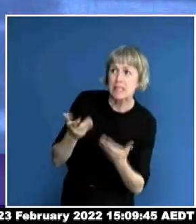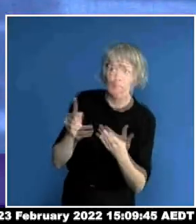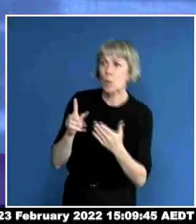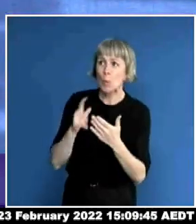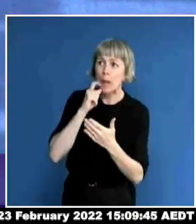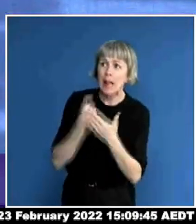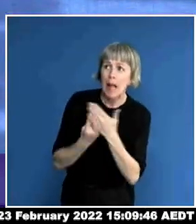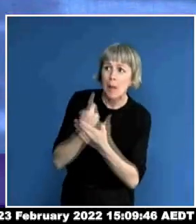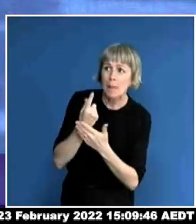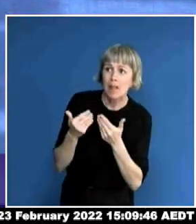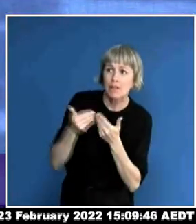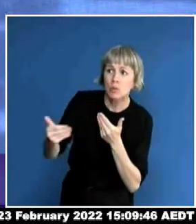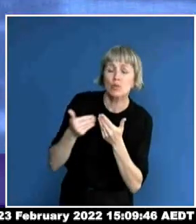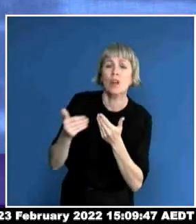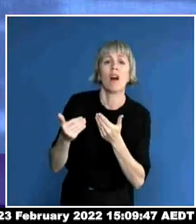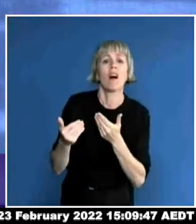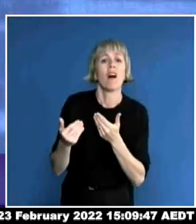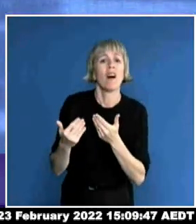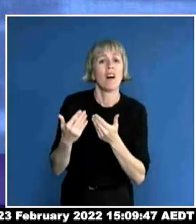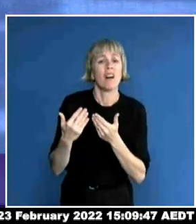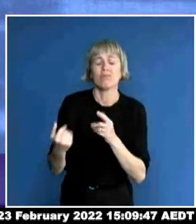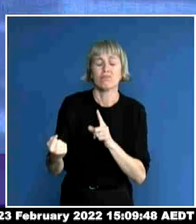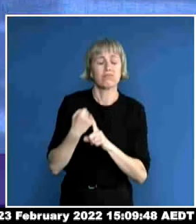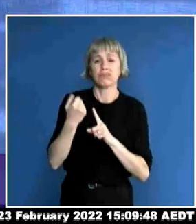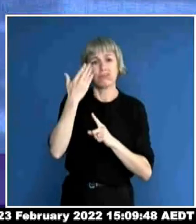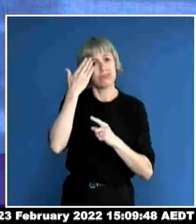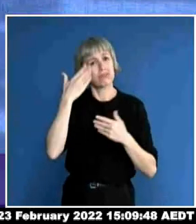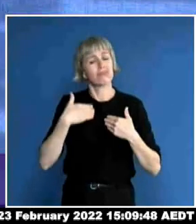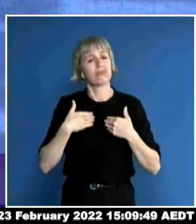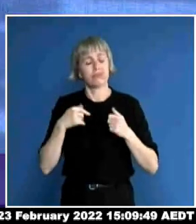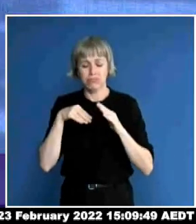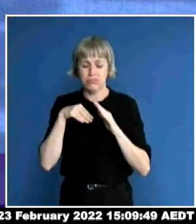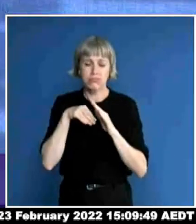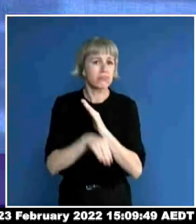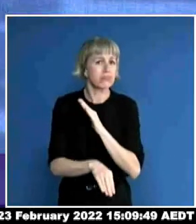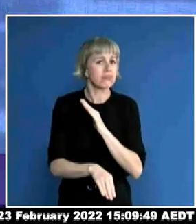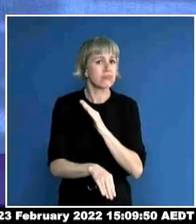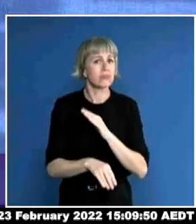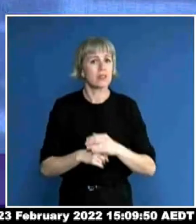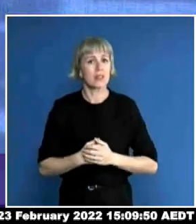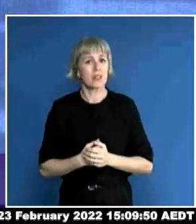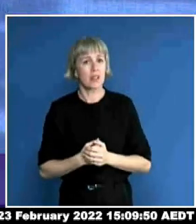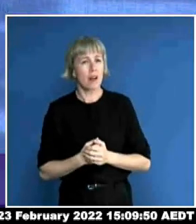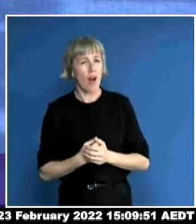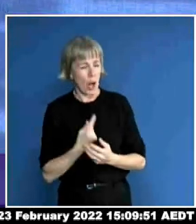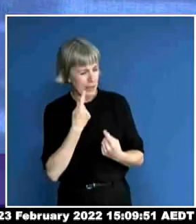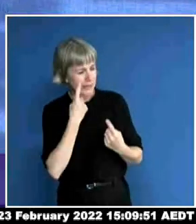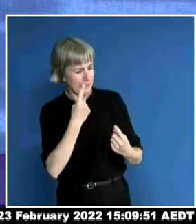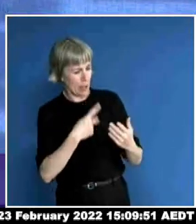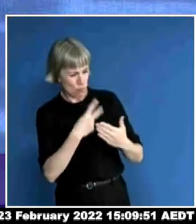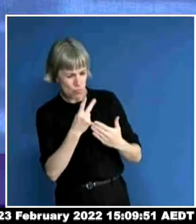I did not want to put my name to a program that was hurting participants the way BusyBeans was."